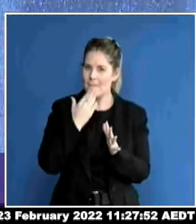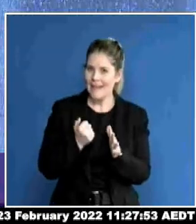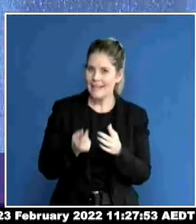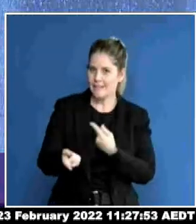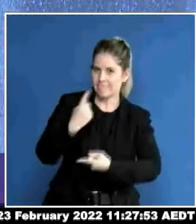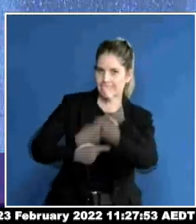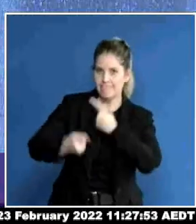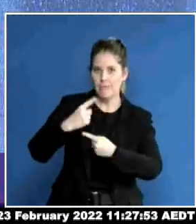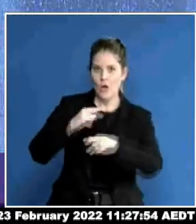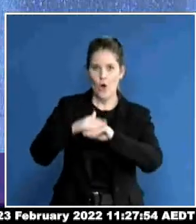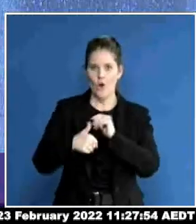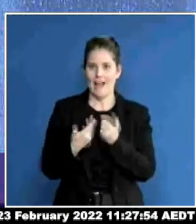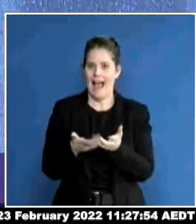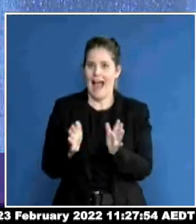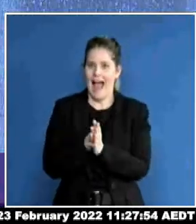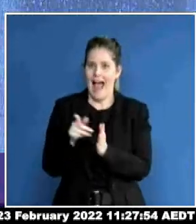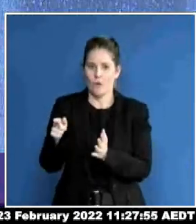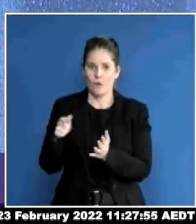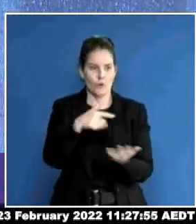understand young people's experience with the DES system?